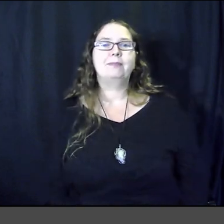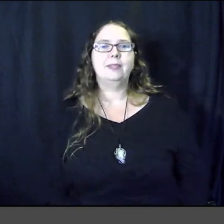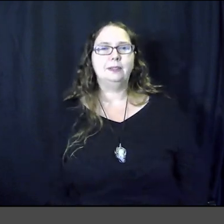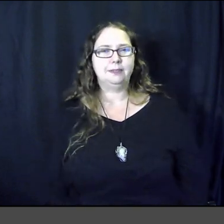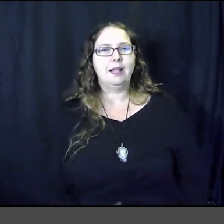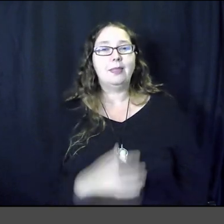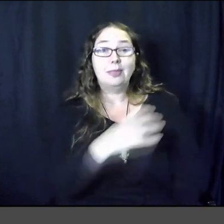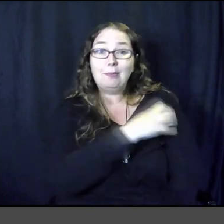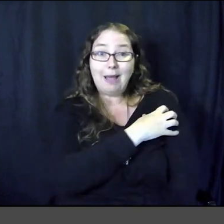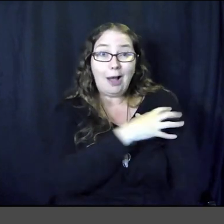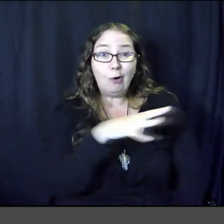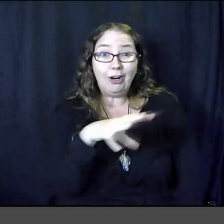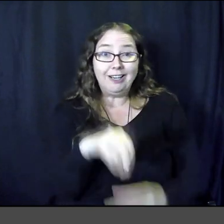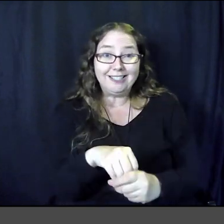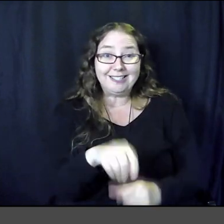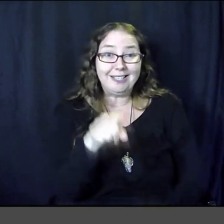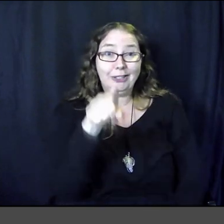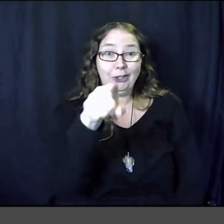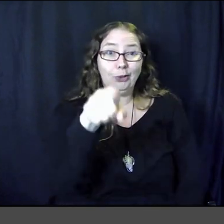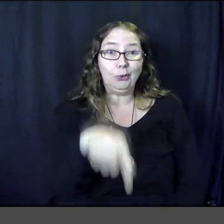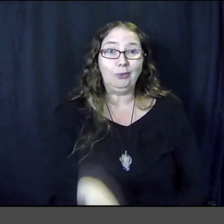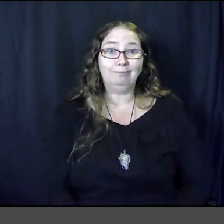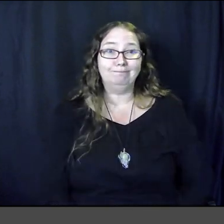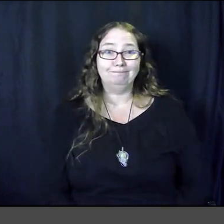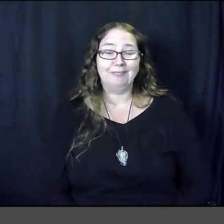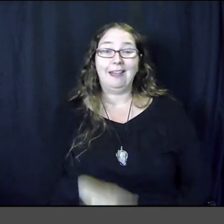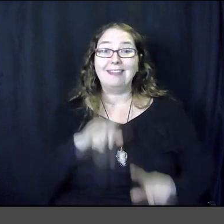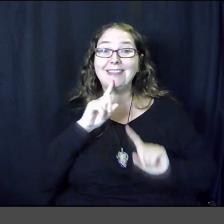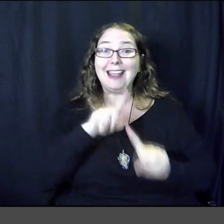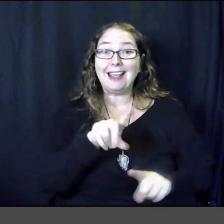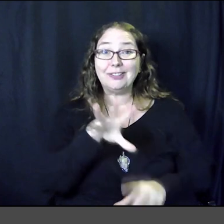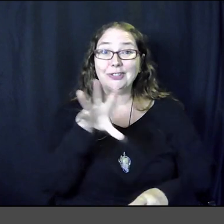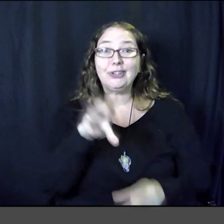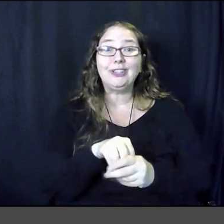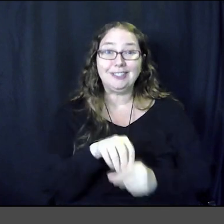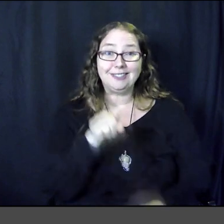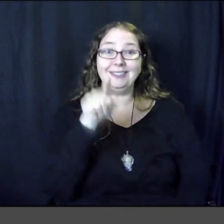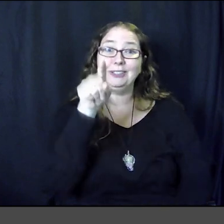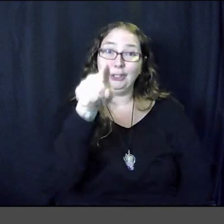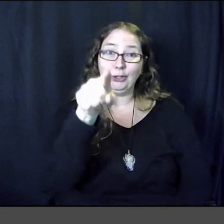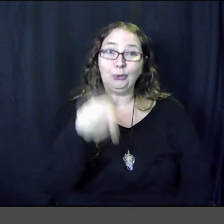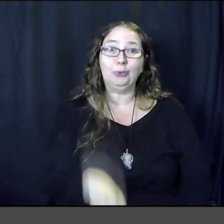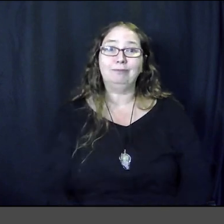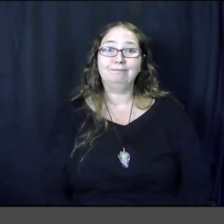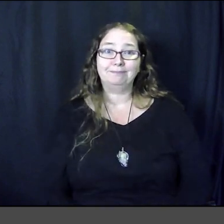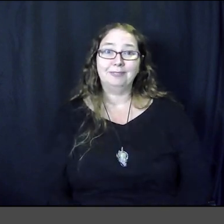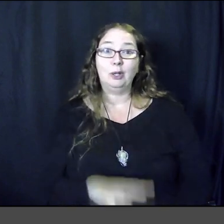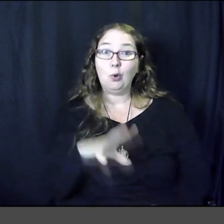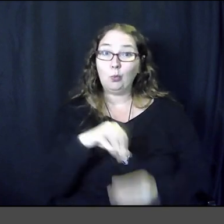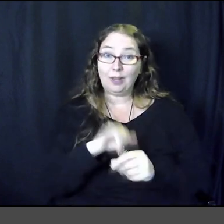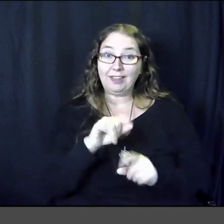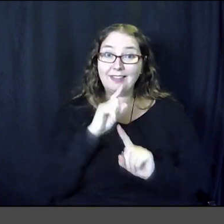AND THE ANSWER IS IN YOU. AND WITHIN THAT ANSWER AND THAT POWER, THERE IS KINDNESS.